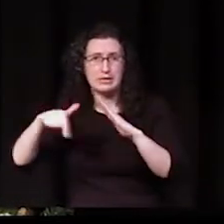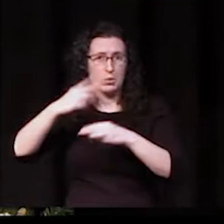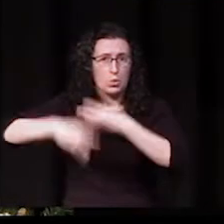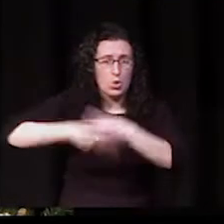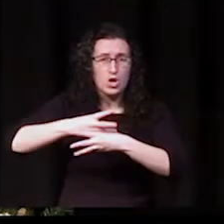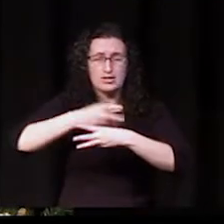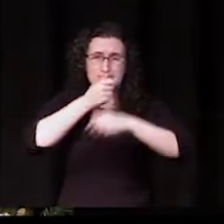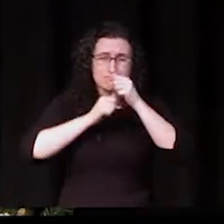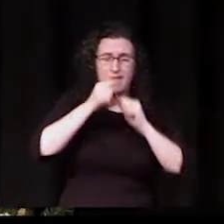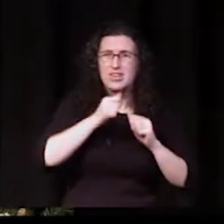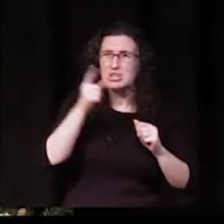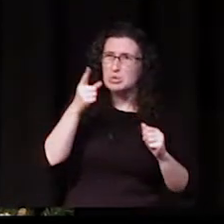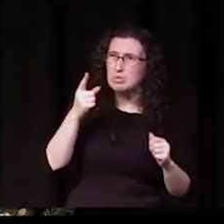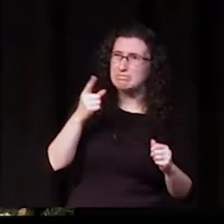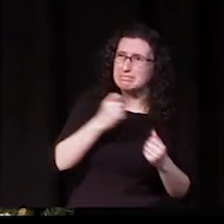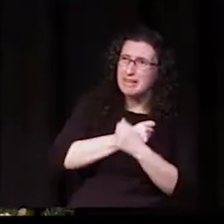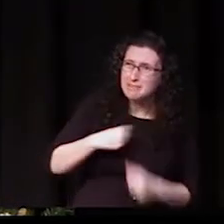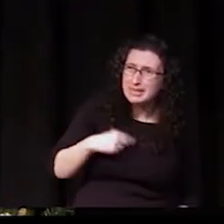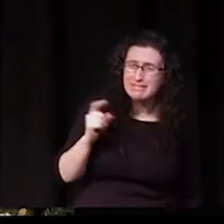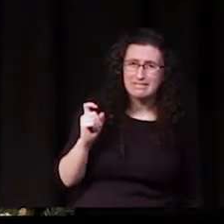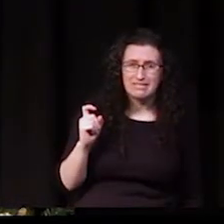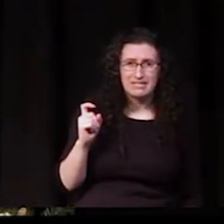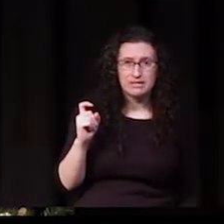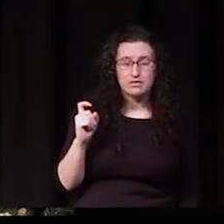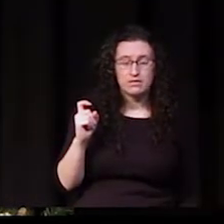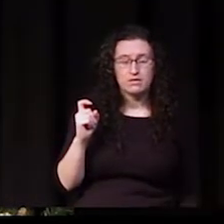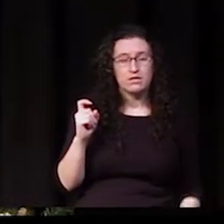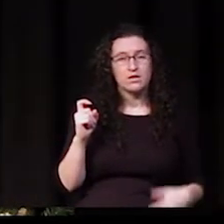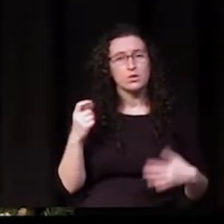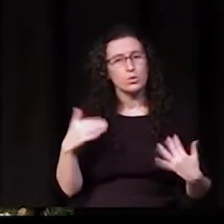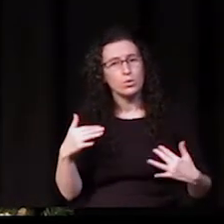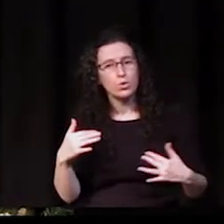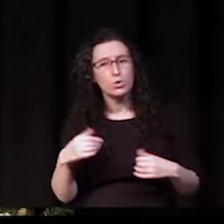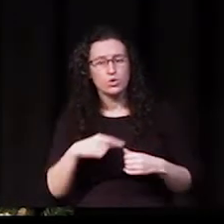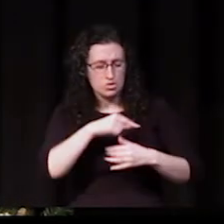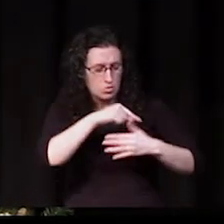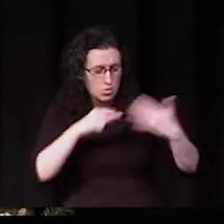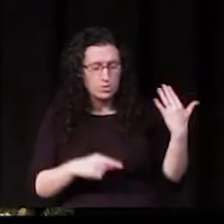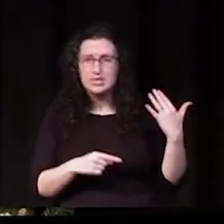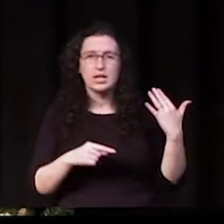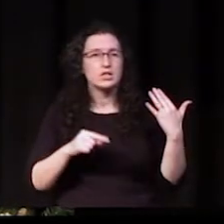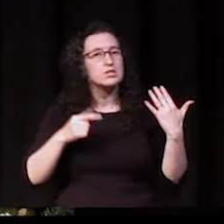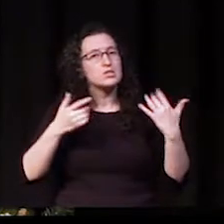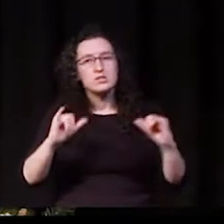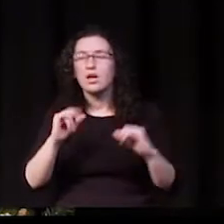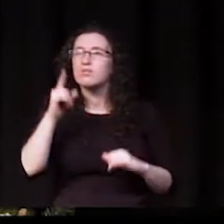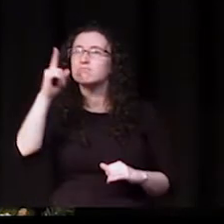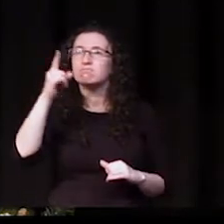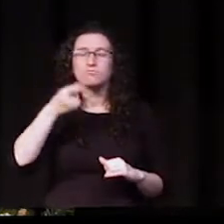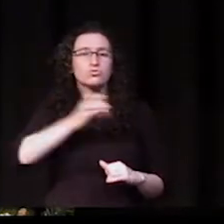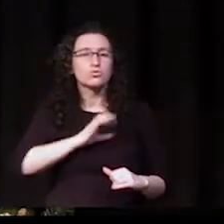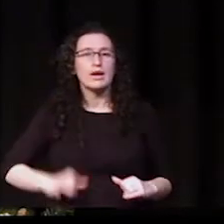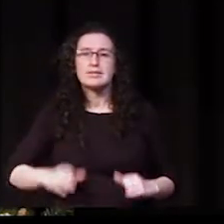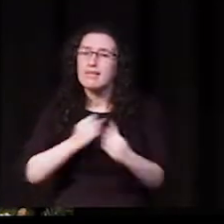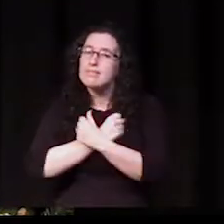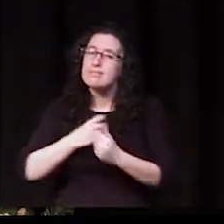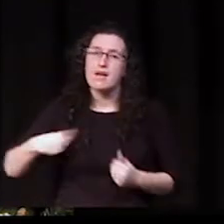No, despite all these things, overwhelming victory is ours through Christ who loved us and I am convinced